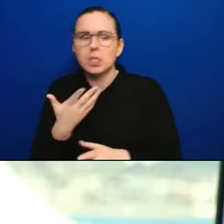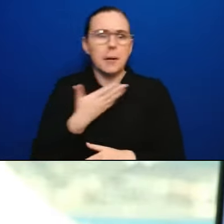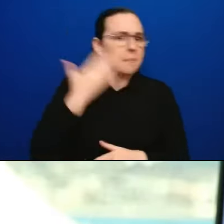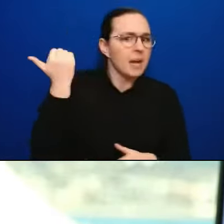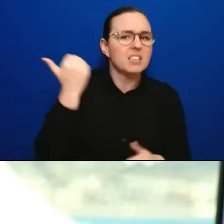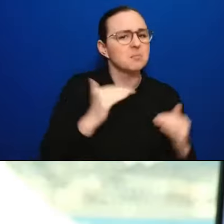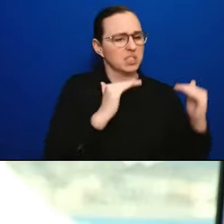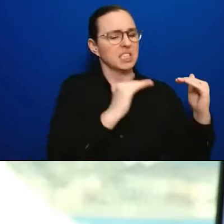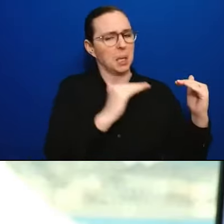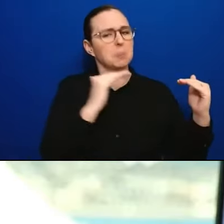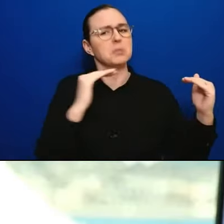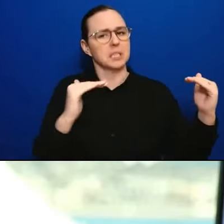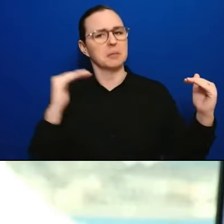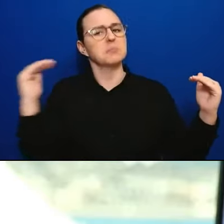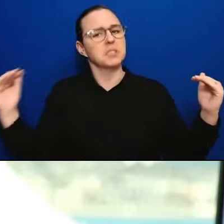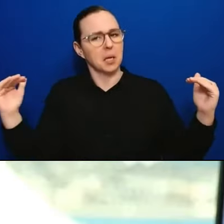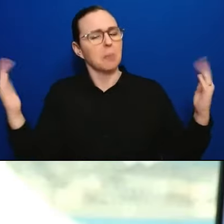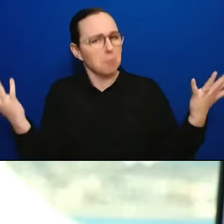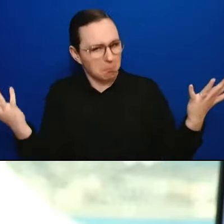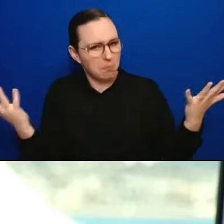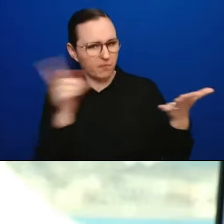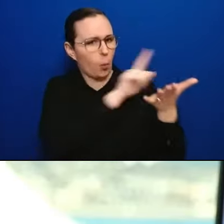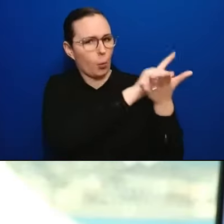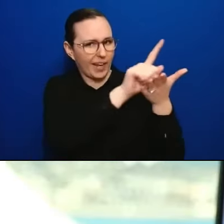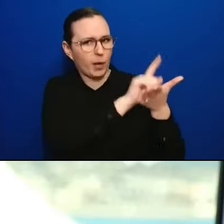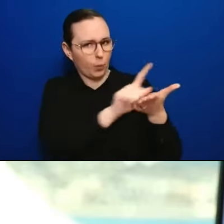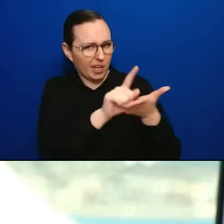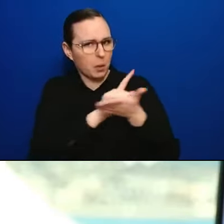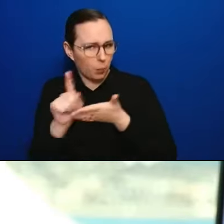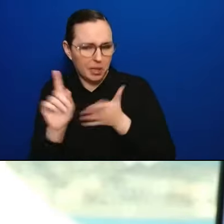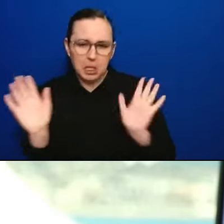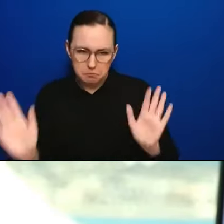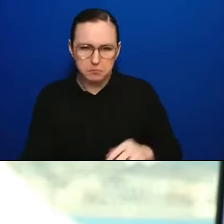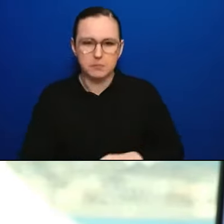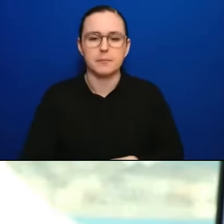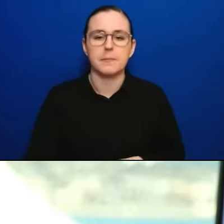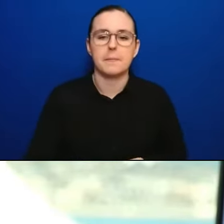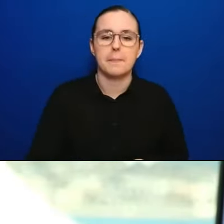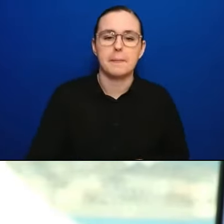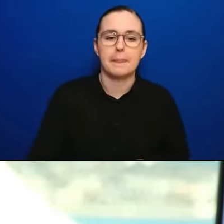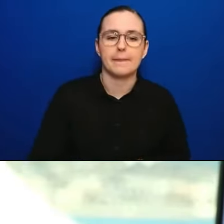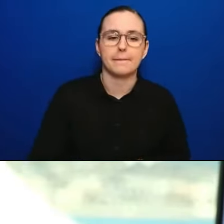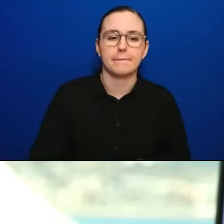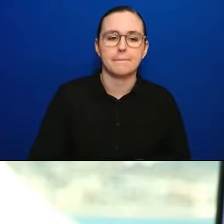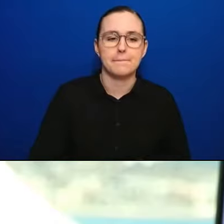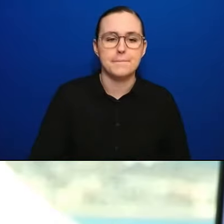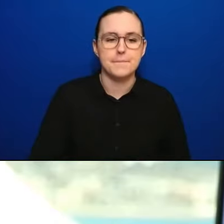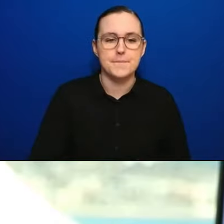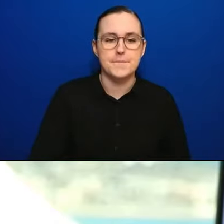Very difficult. But it is not getting demonstratetively better in terms of overall sickness or